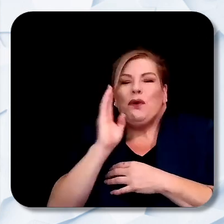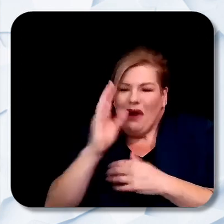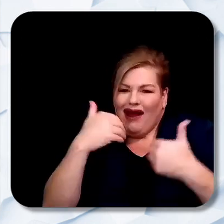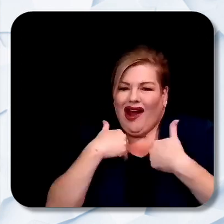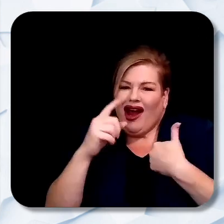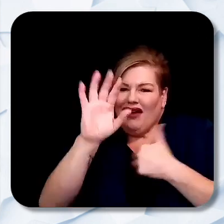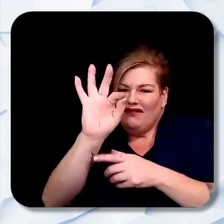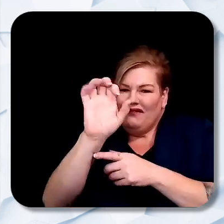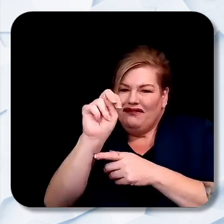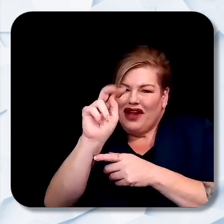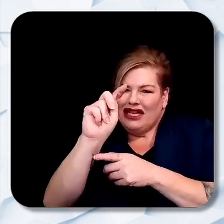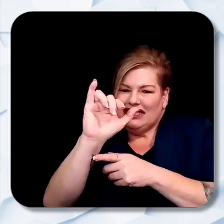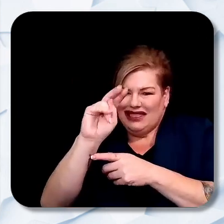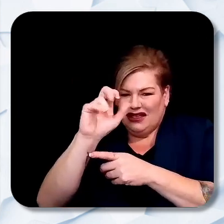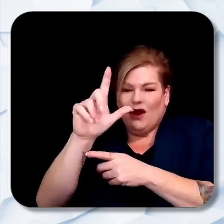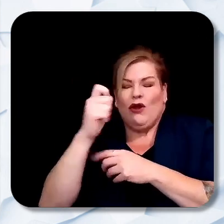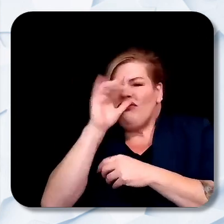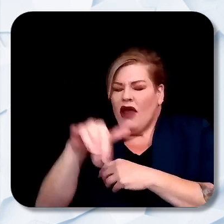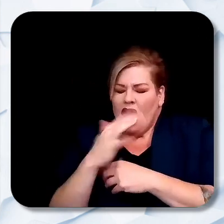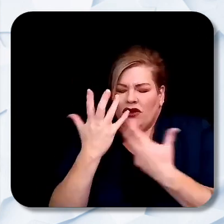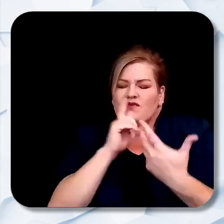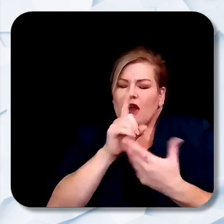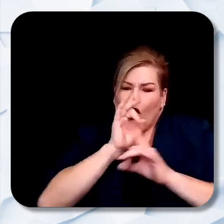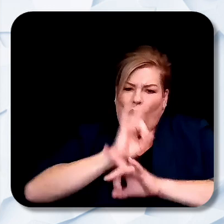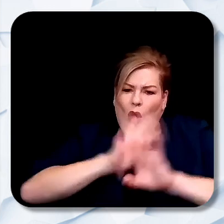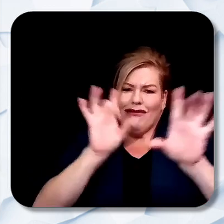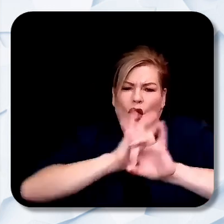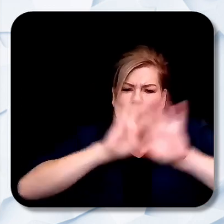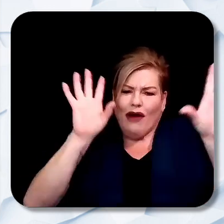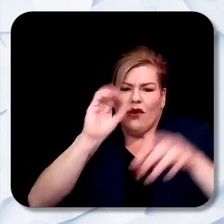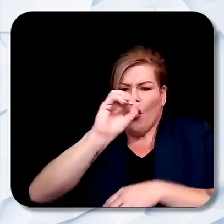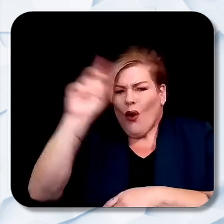seeing just these catastrophic and tragic deaths drug poisonings. We refer to them